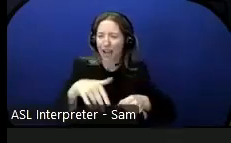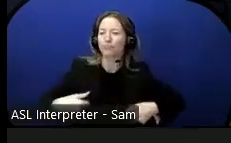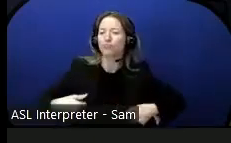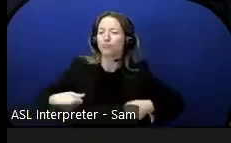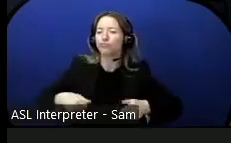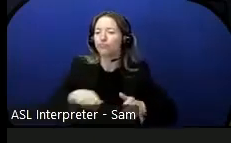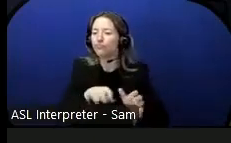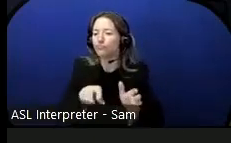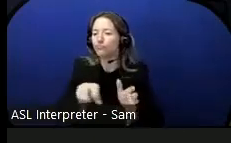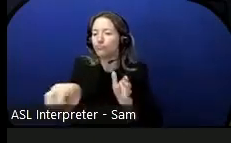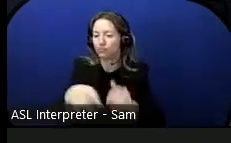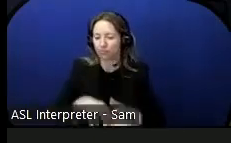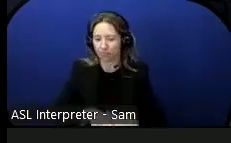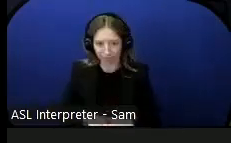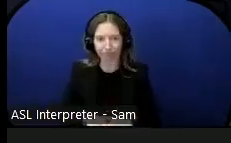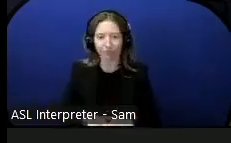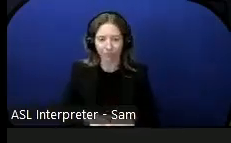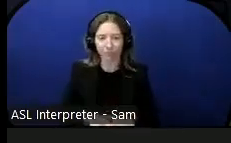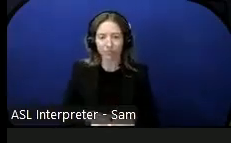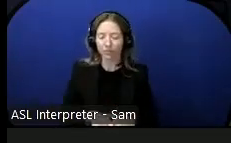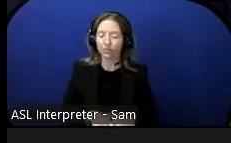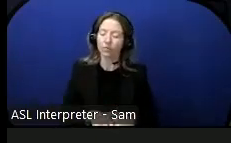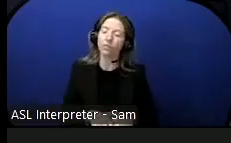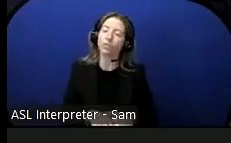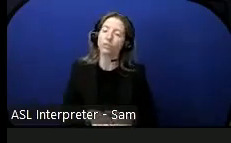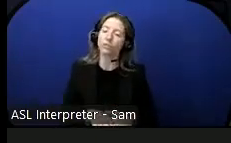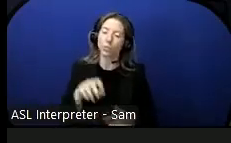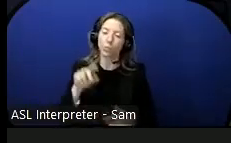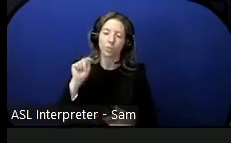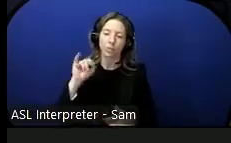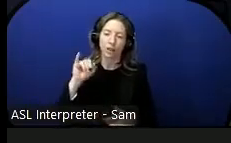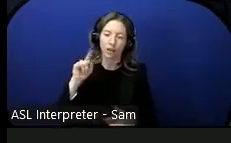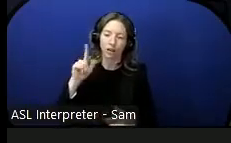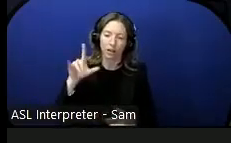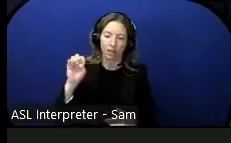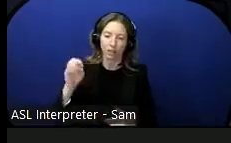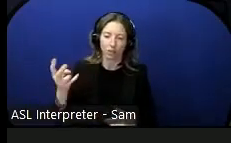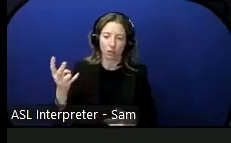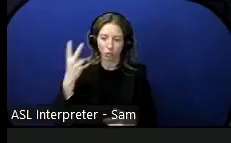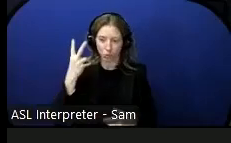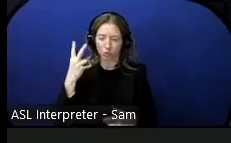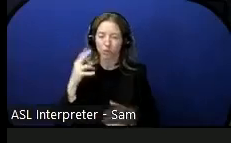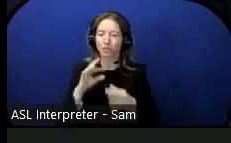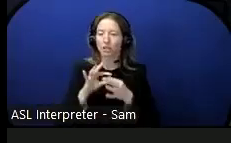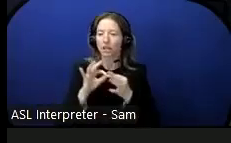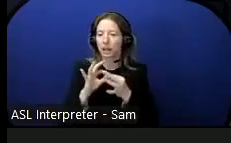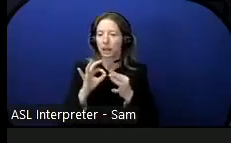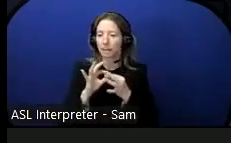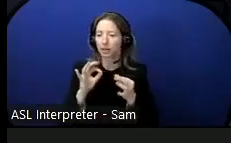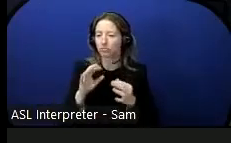So Title II is about civil rights inclusion. It means that states and local governments